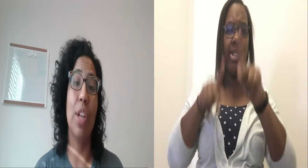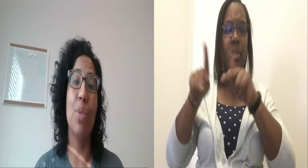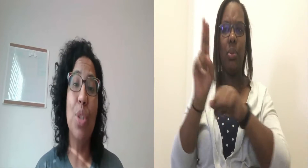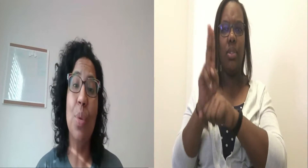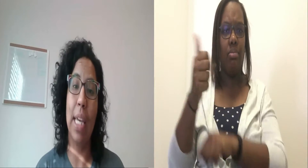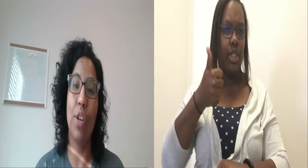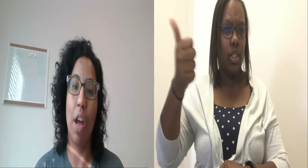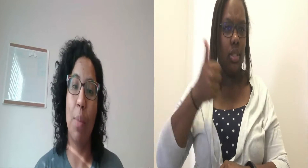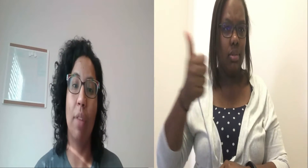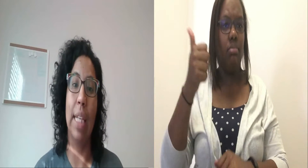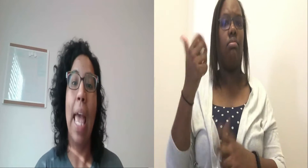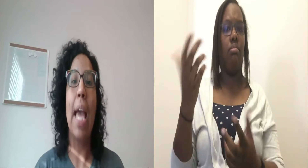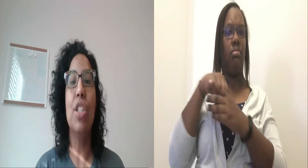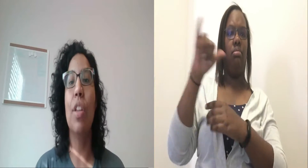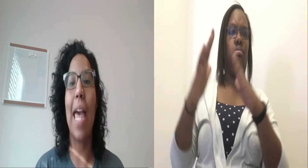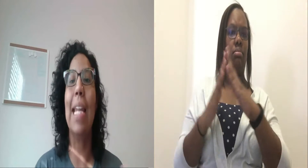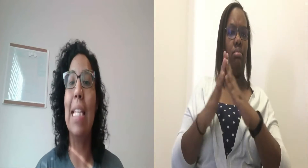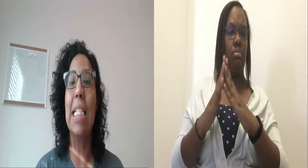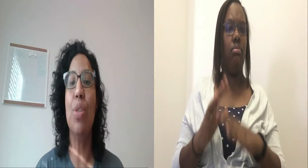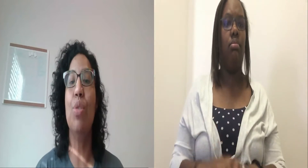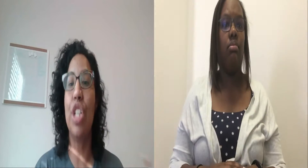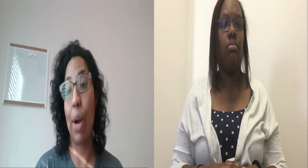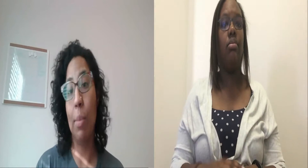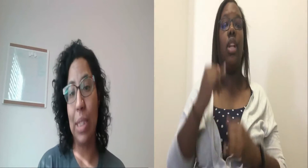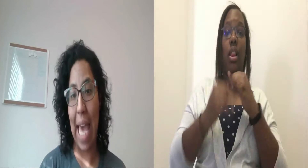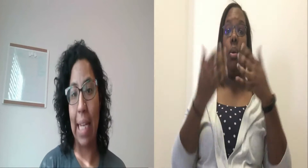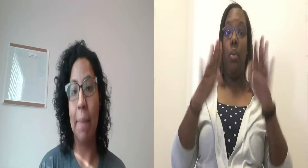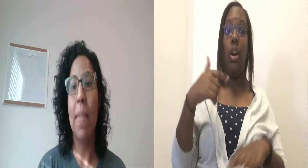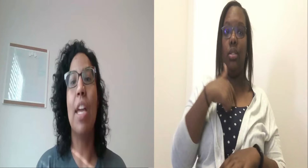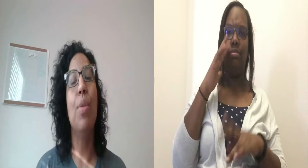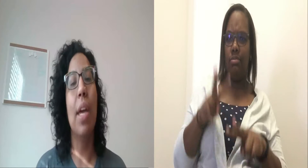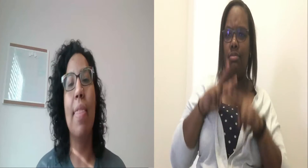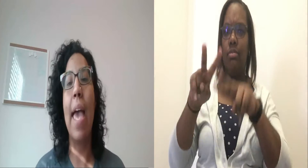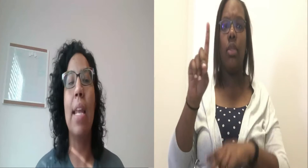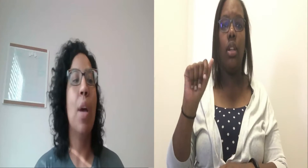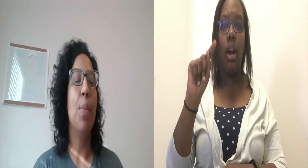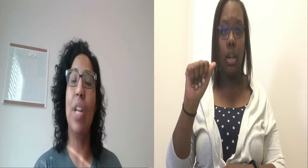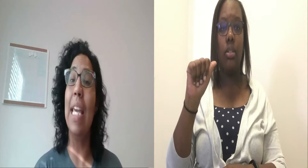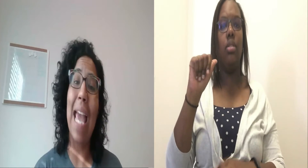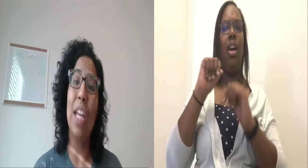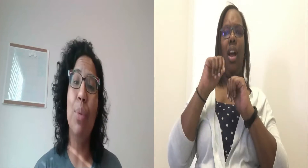you're doing in your nonprofit and turn that into shareable data that you can then put in annual